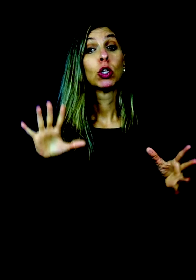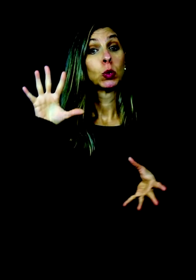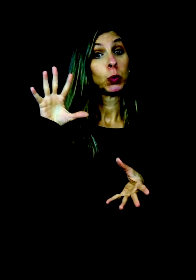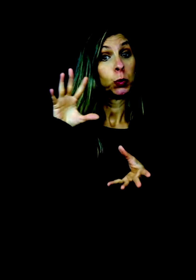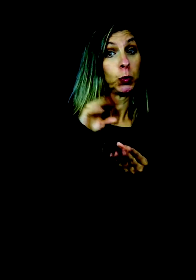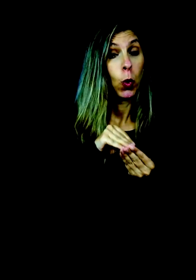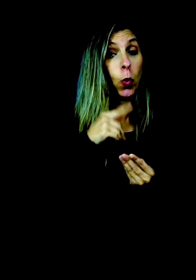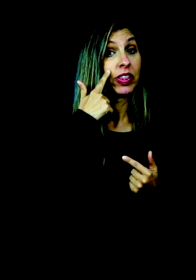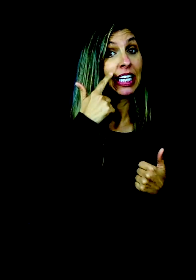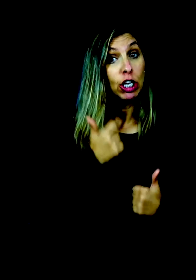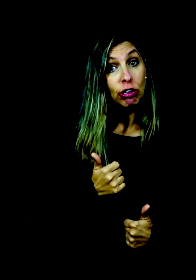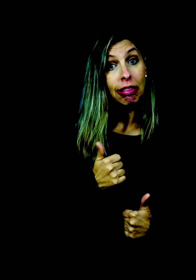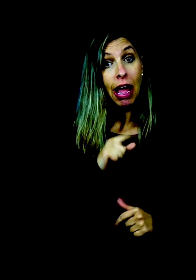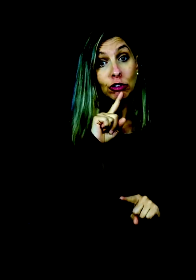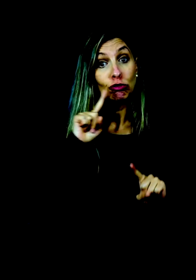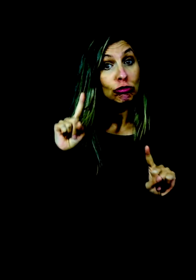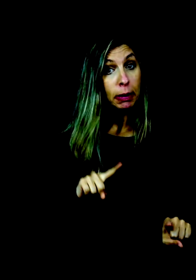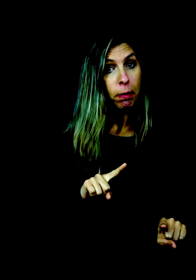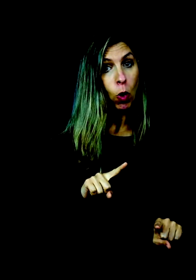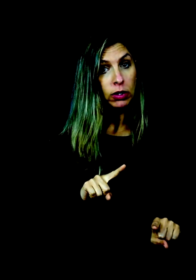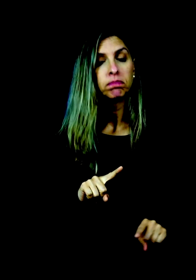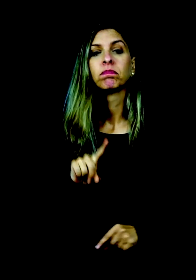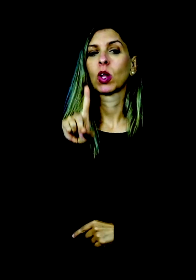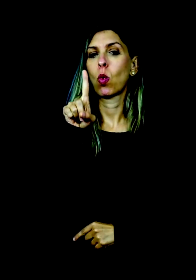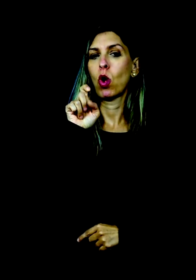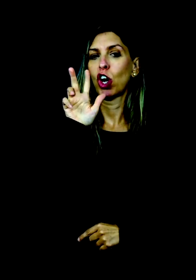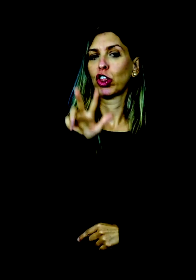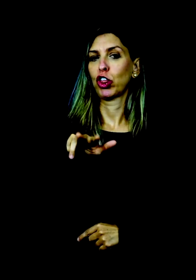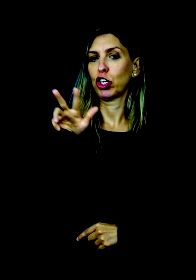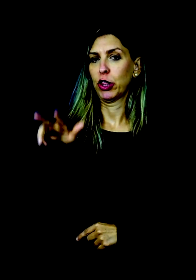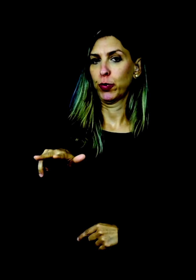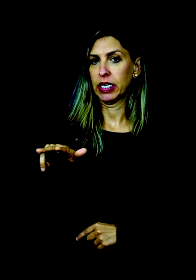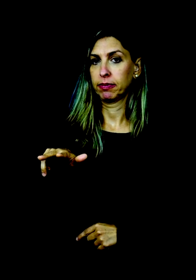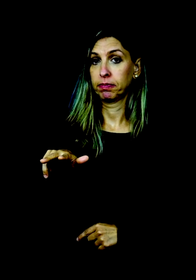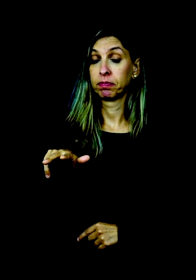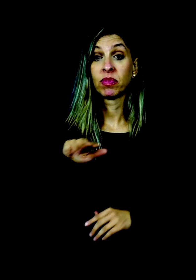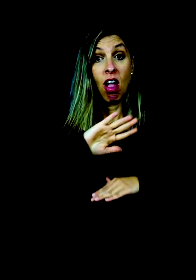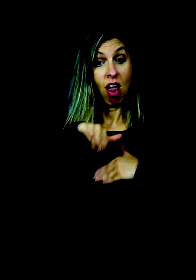133 children reported to have hearing loss;